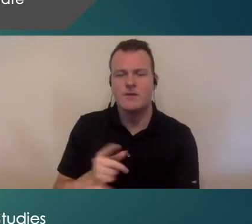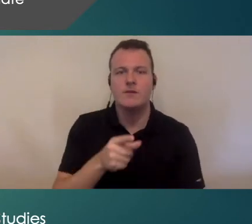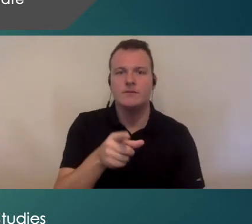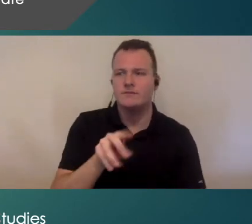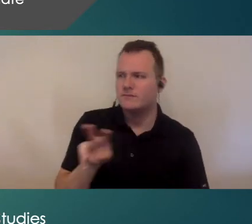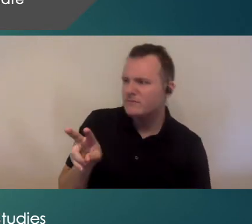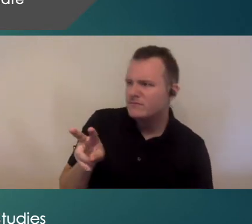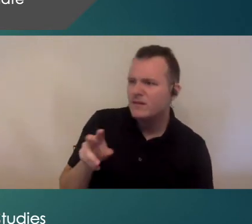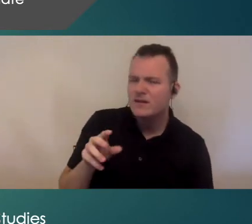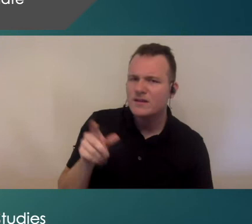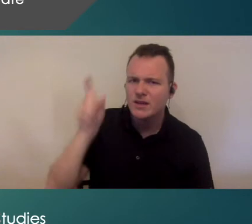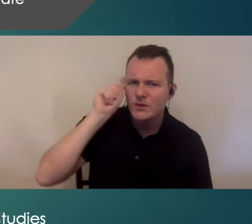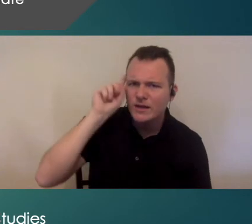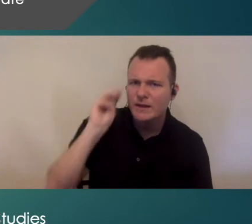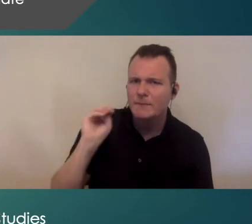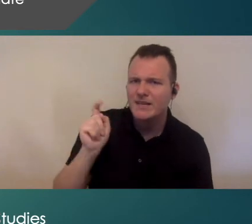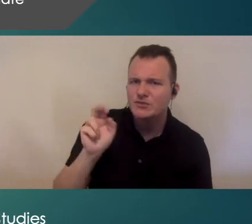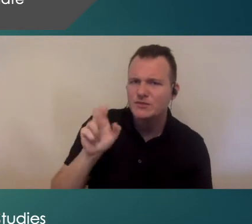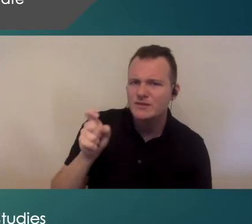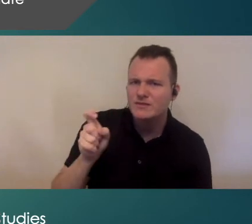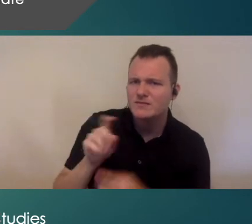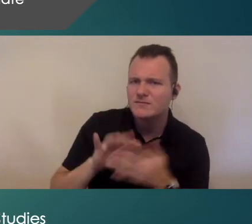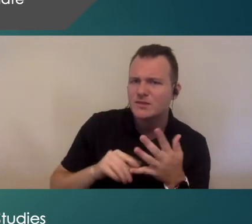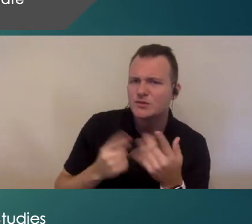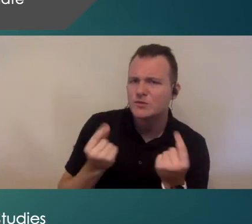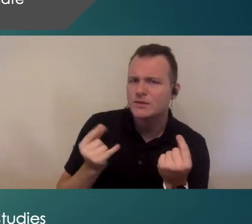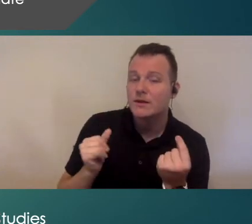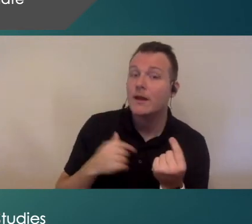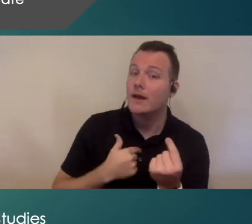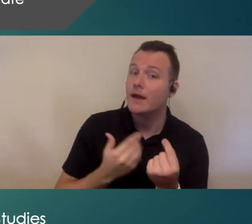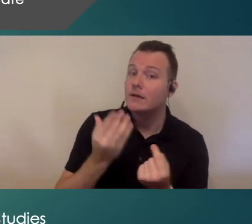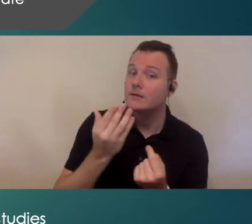saying, 'I have no idea what a hearing aid matrix is,' which I would highly recommend